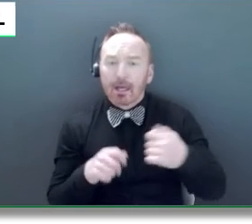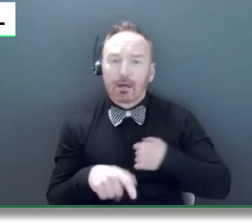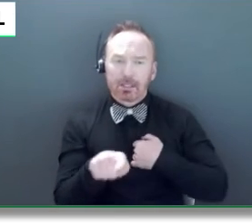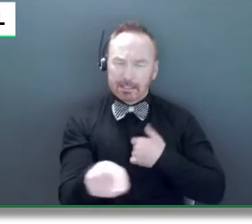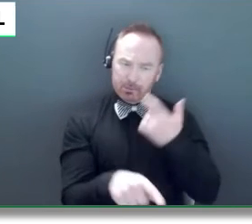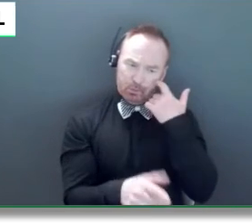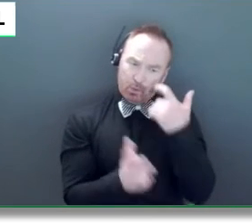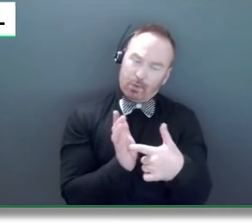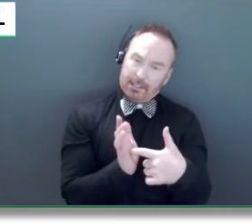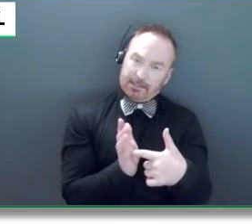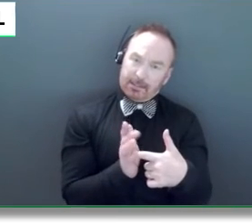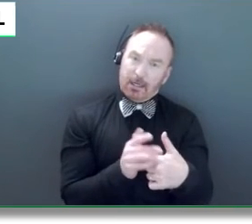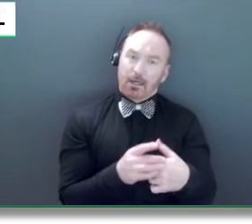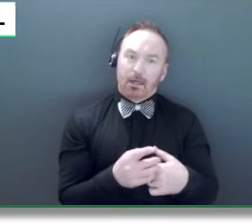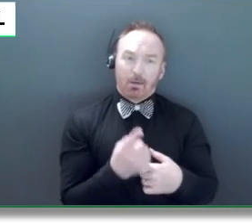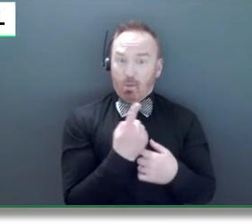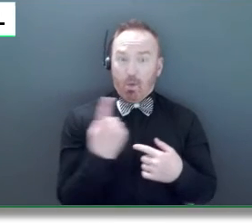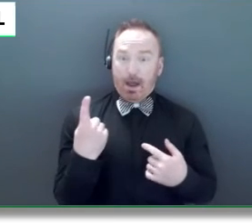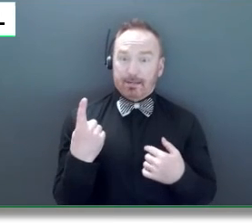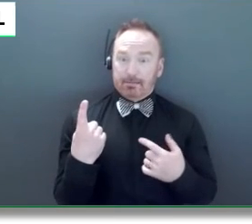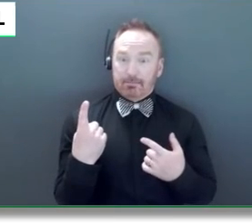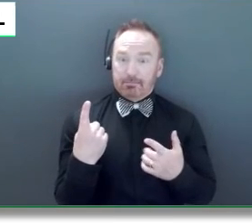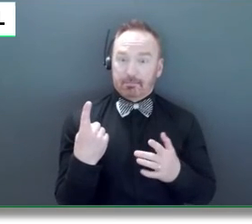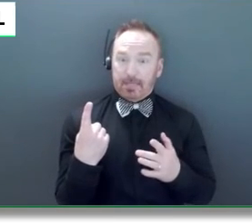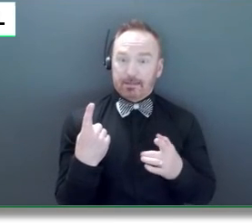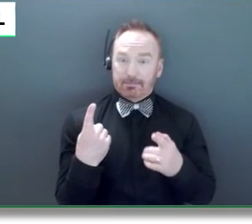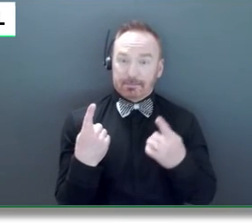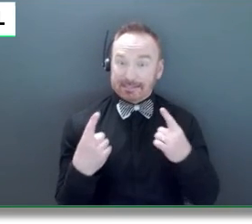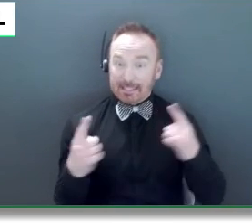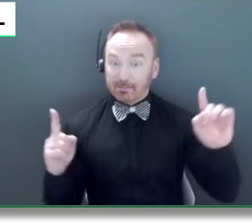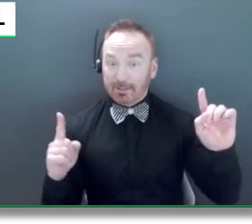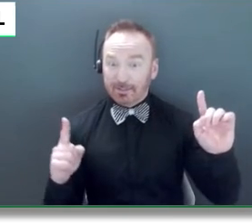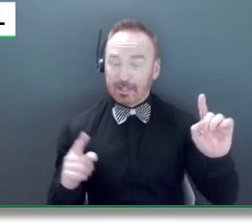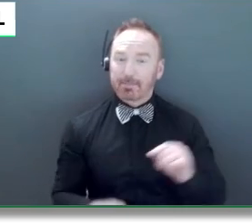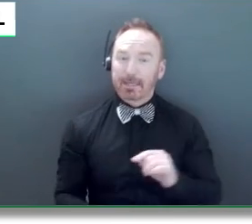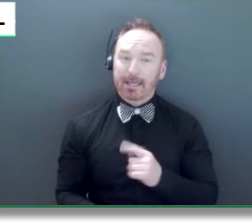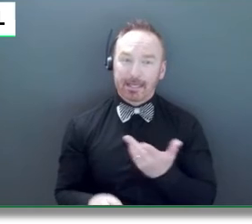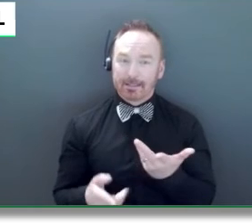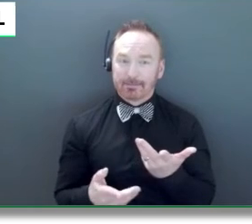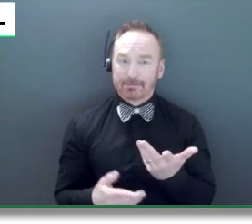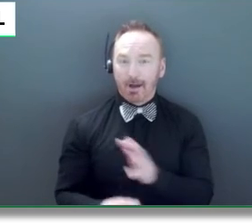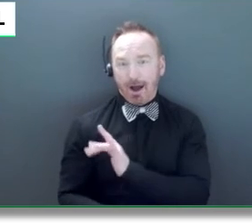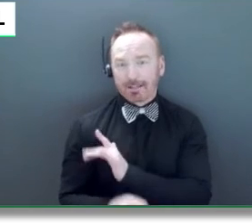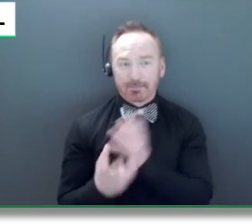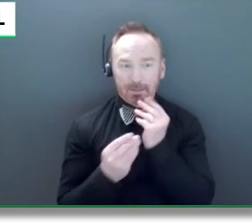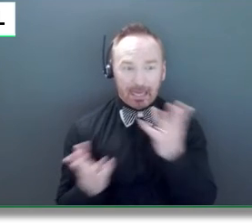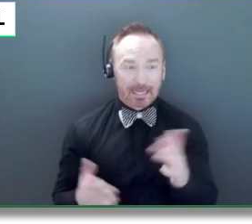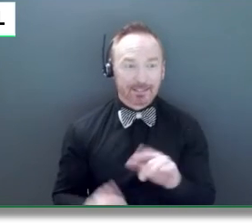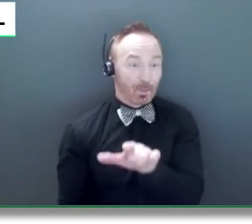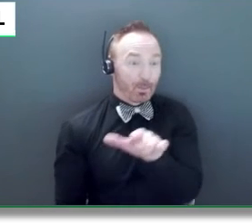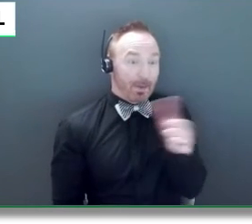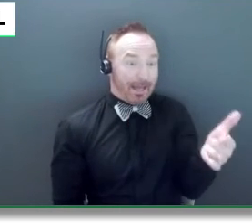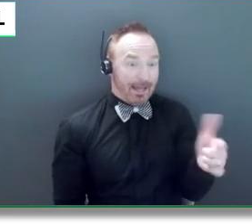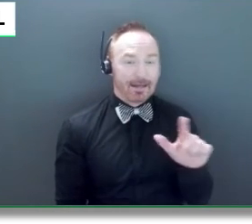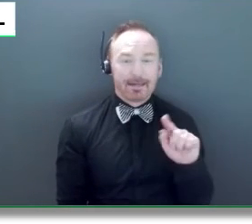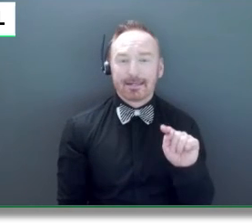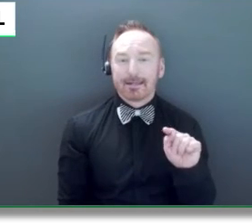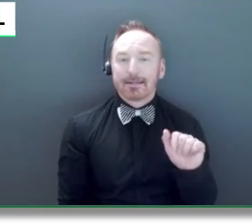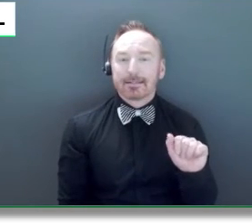that would be amazing for everyone to learn from uh so now let's throw it back to you to start with and then we'll go around.